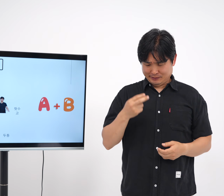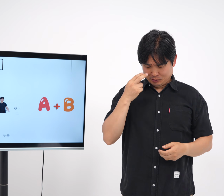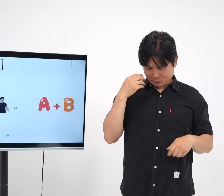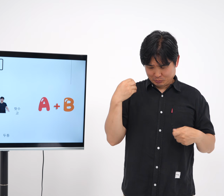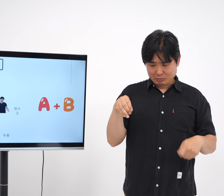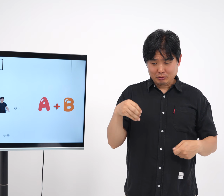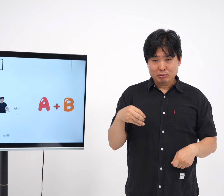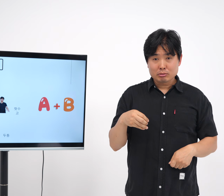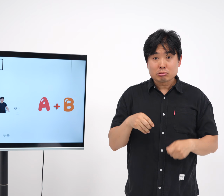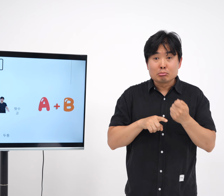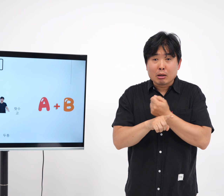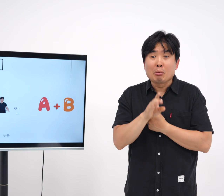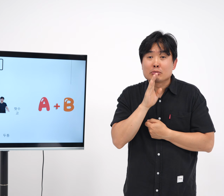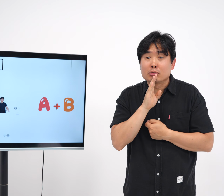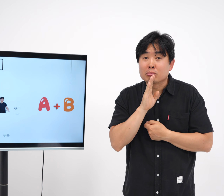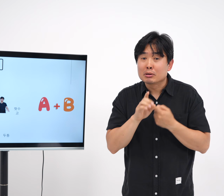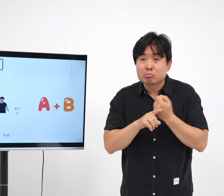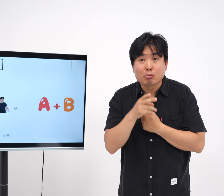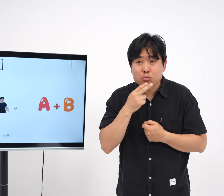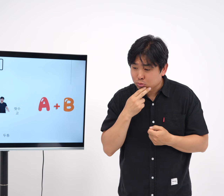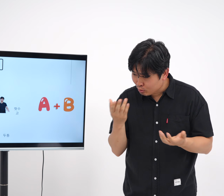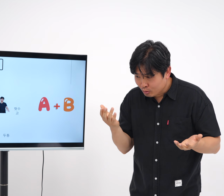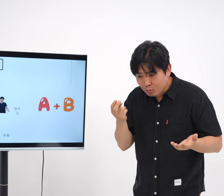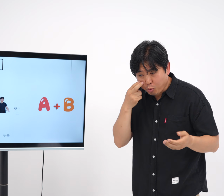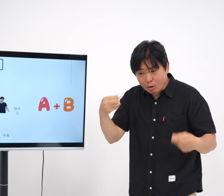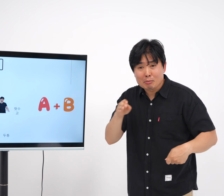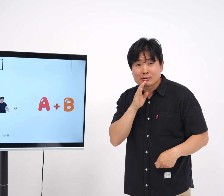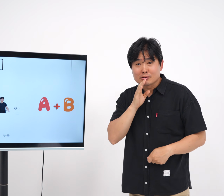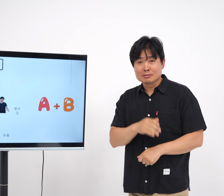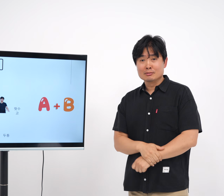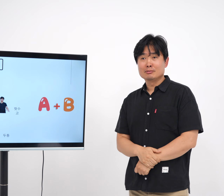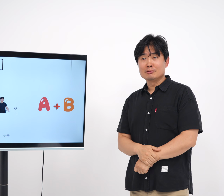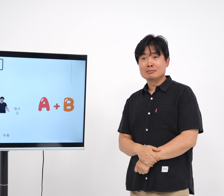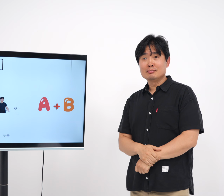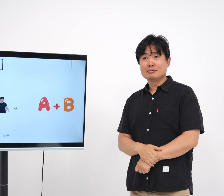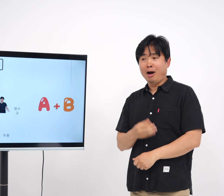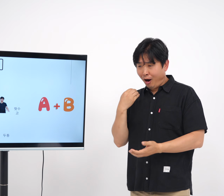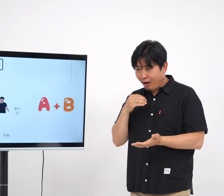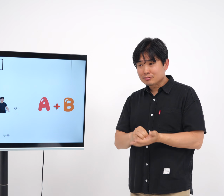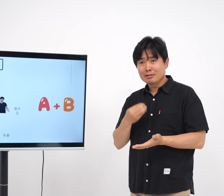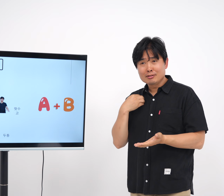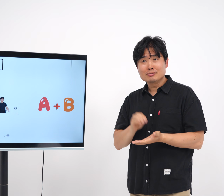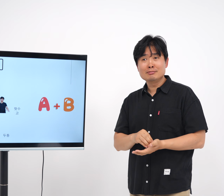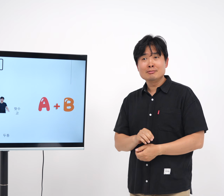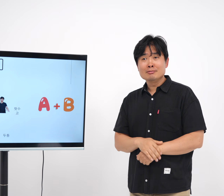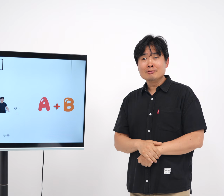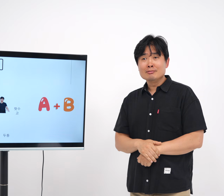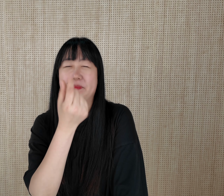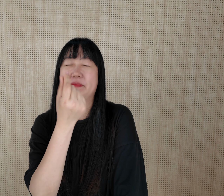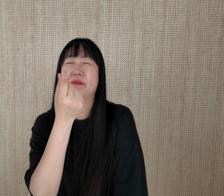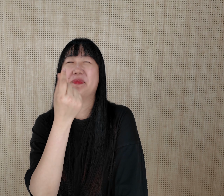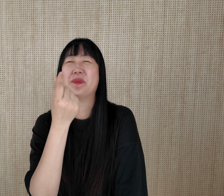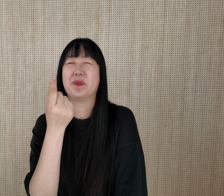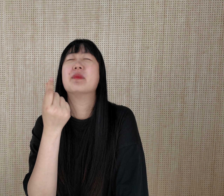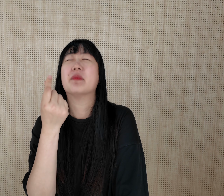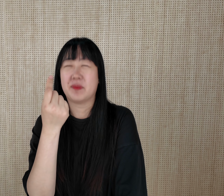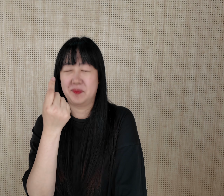You're pretending to be sick. It does n't mean anything. It's just the same. That's right.